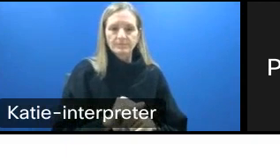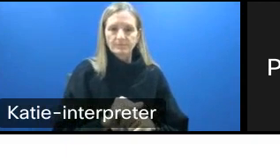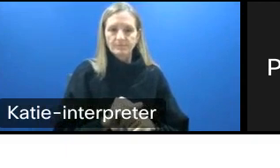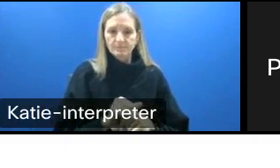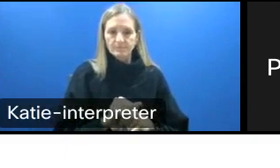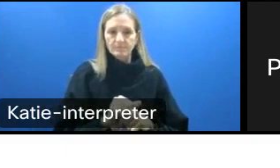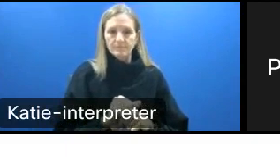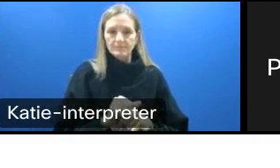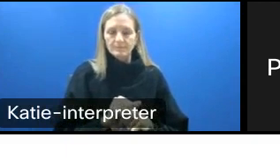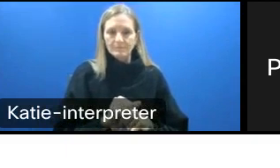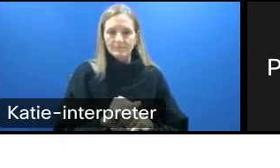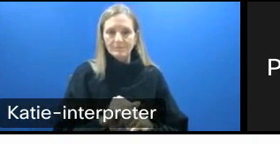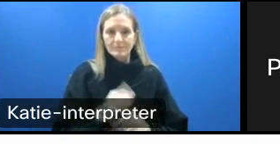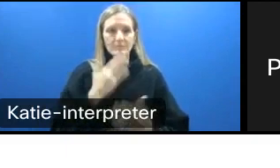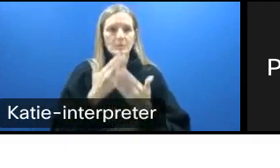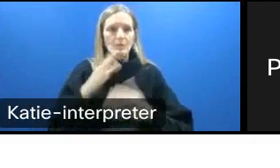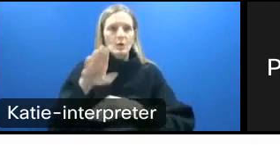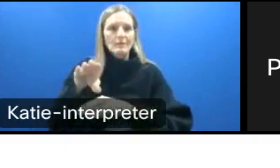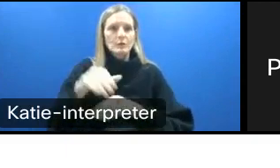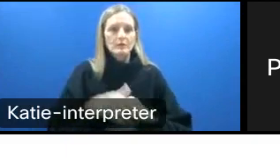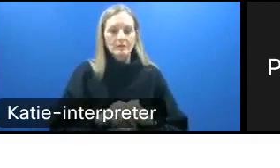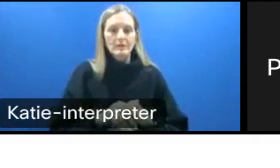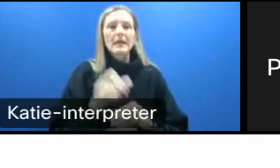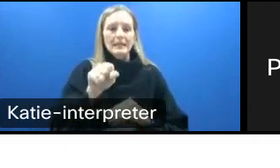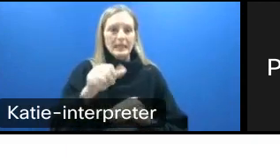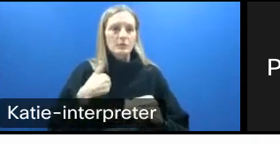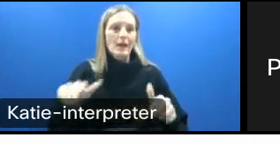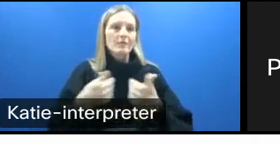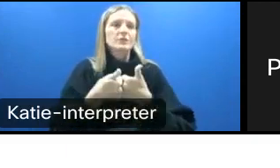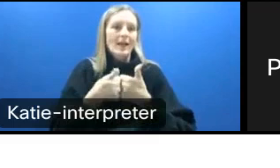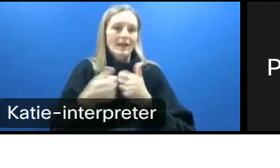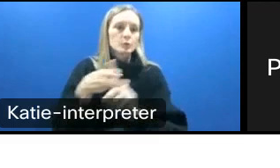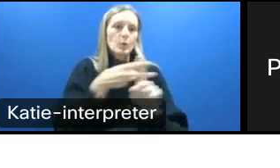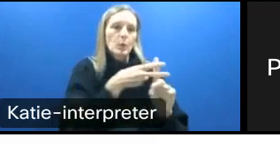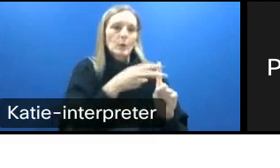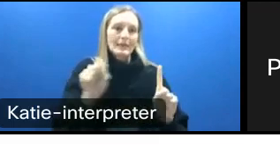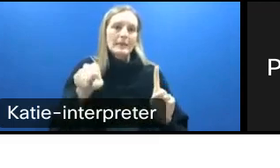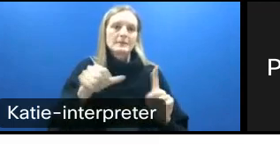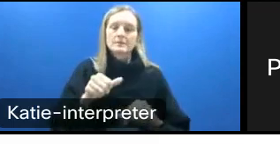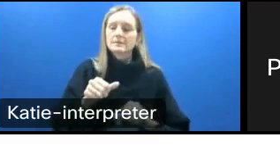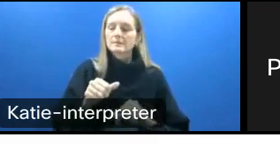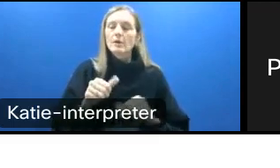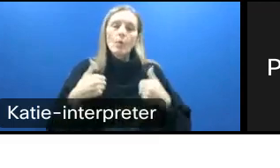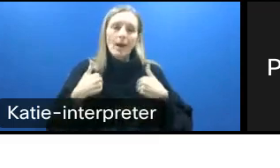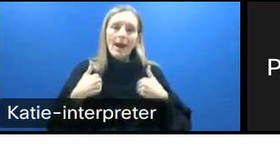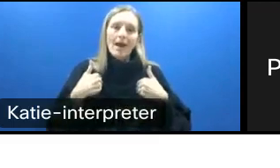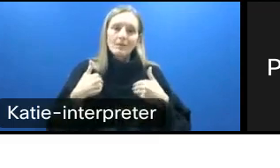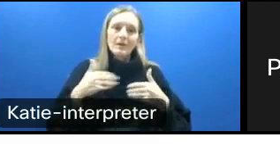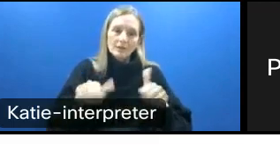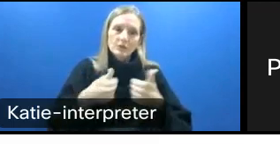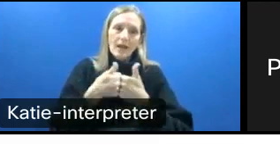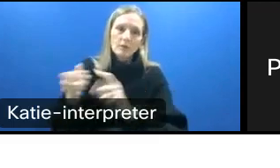Good afternoon everyone yes, we do have a challenge because they speak into it. So we can do you have a challenge shooting for GYN?